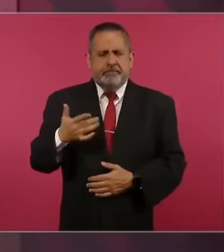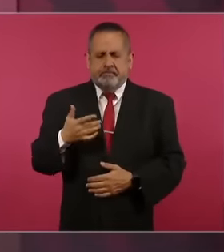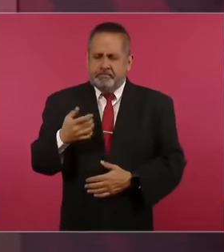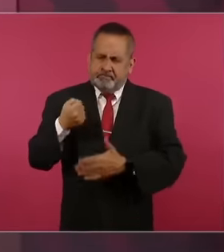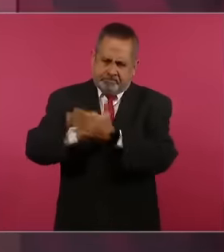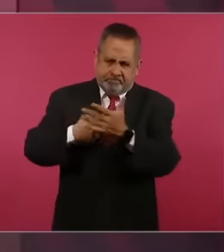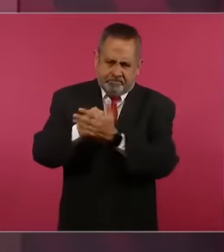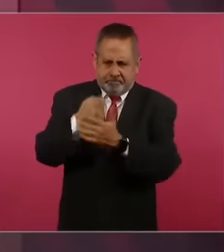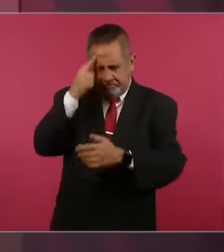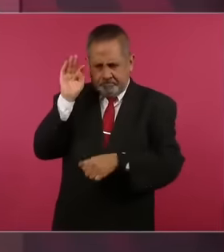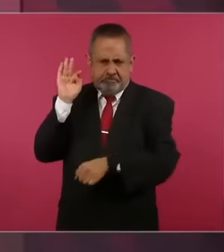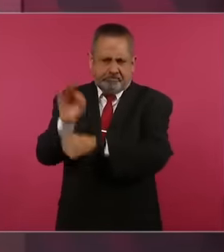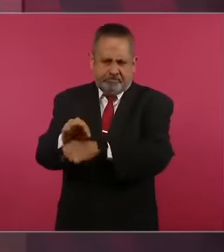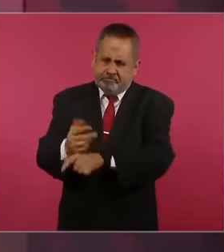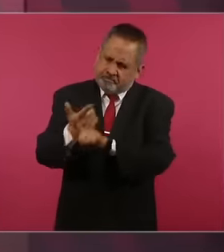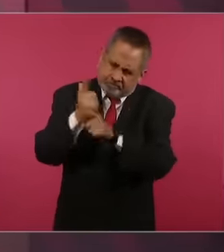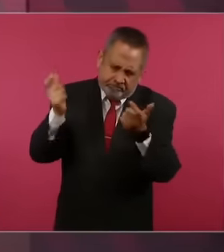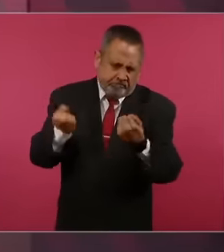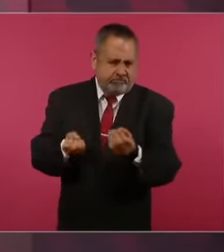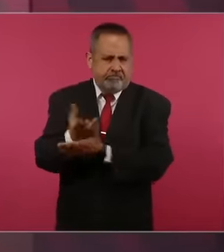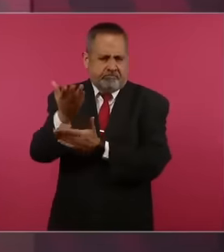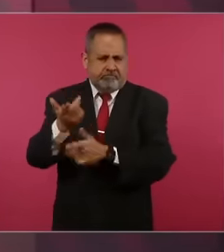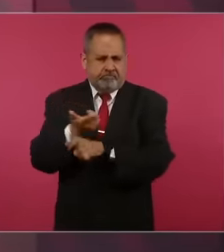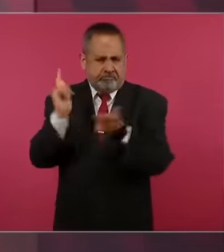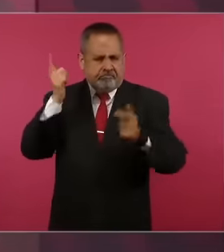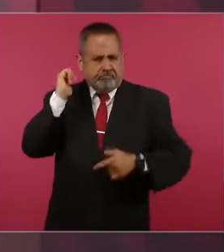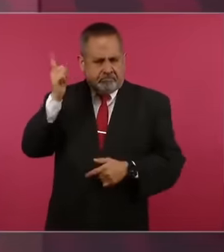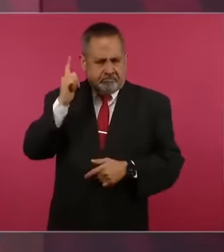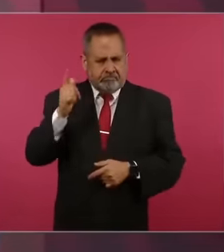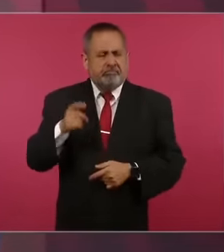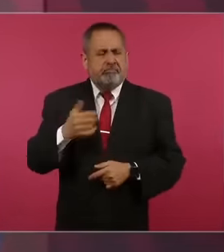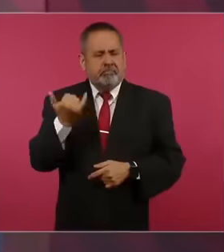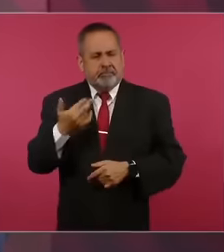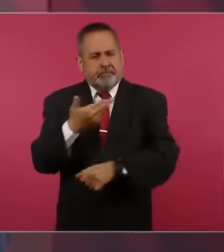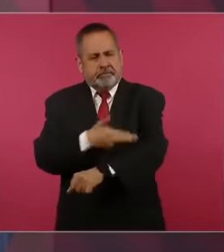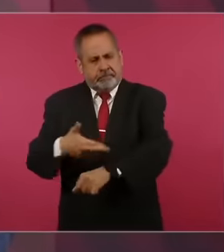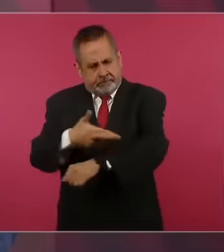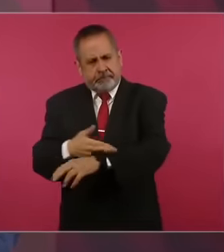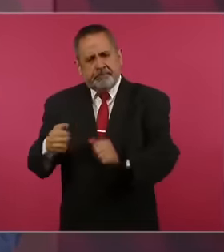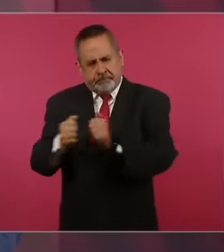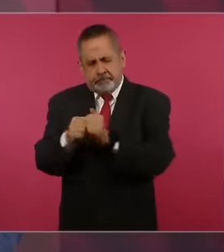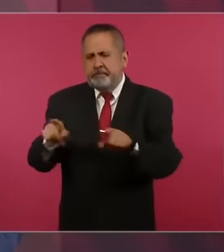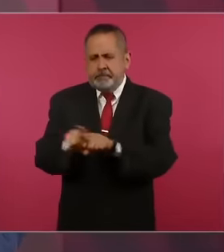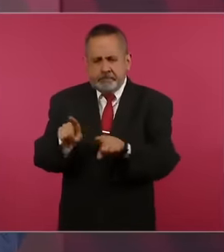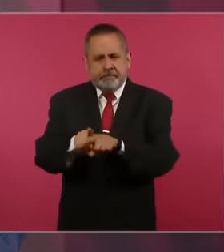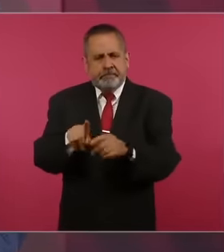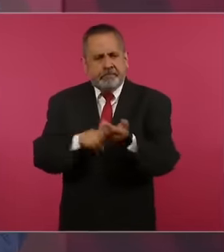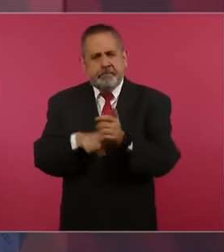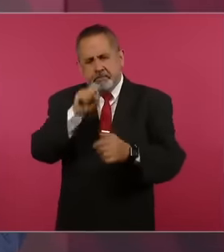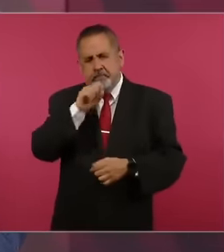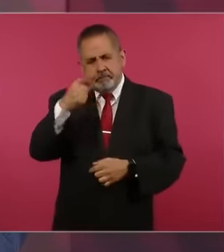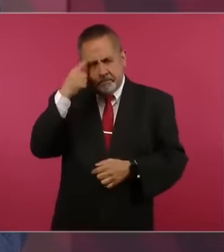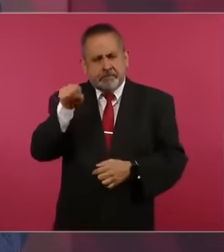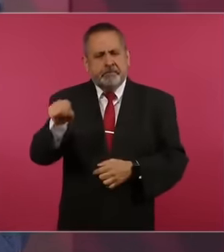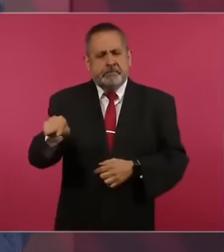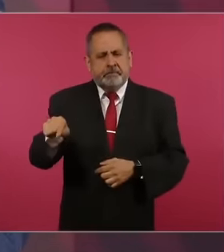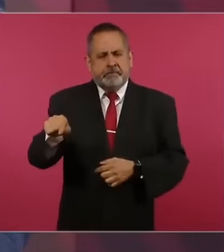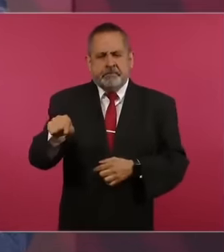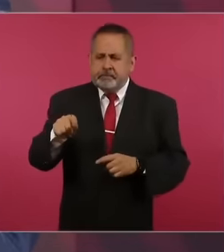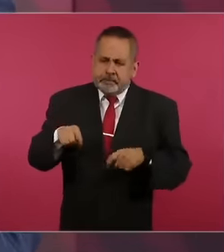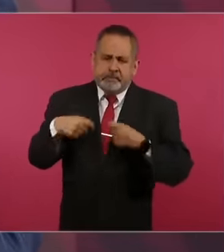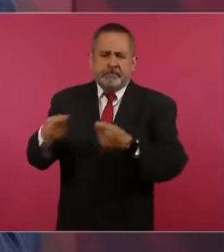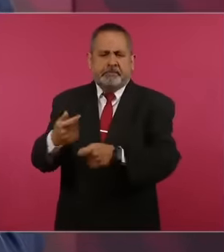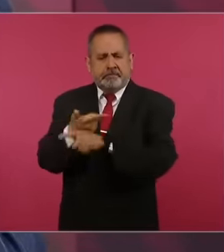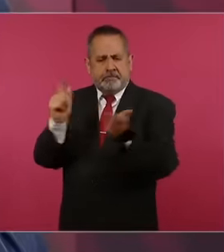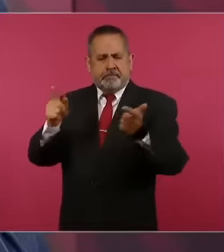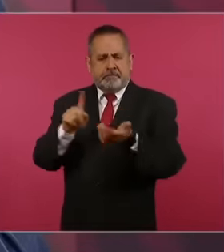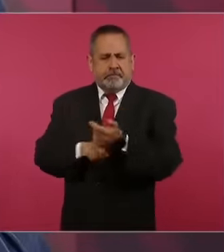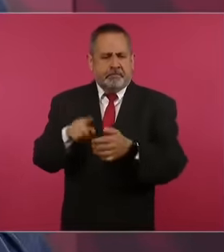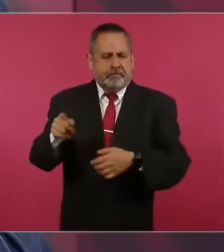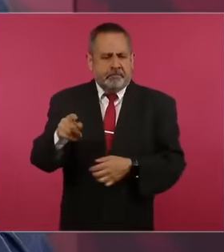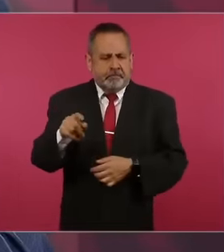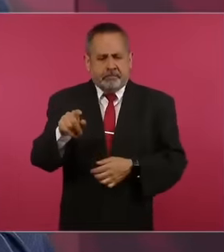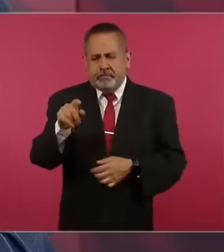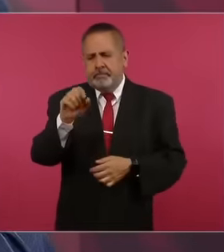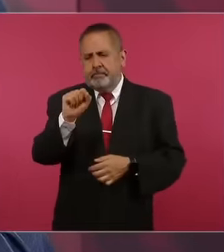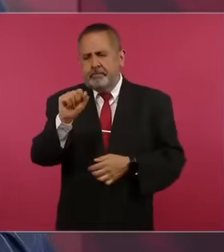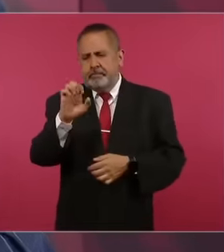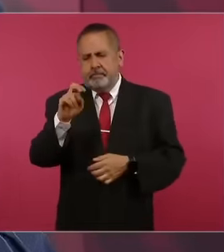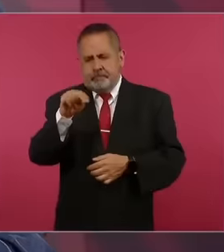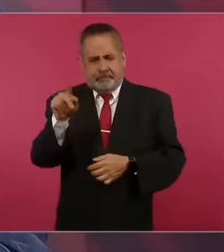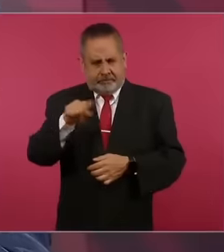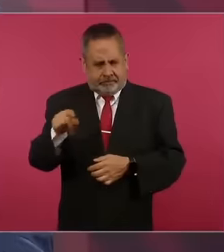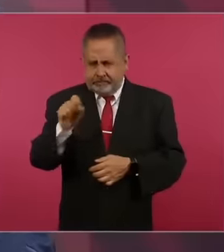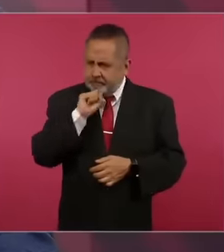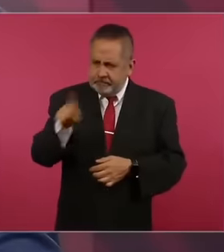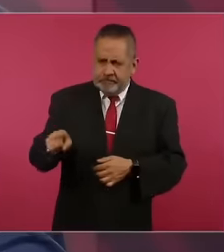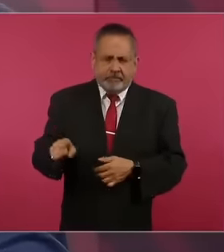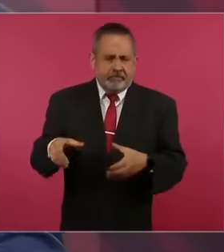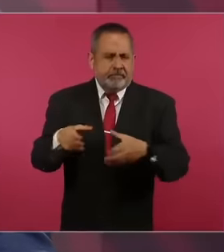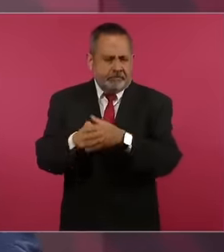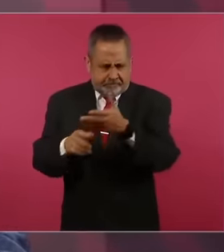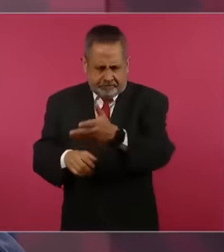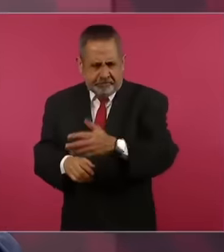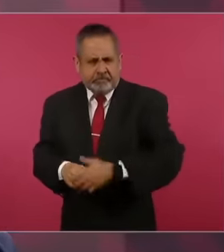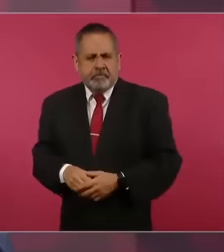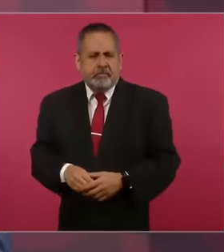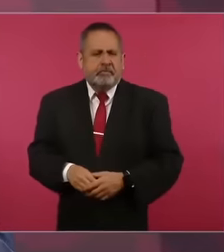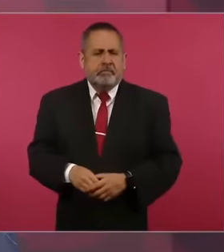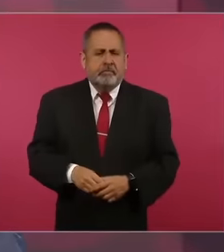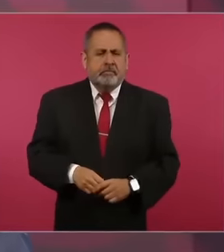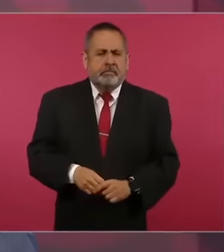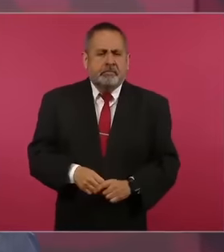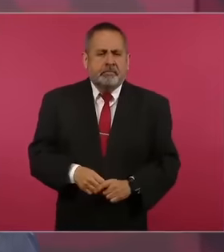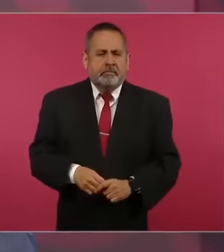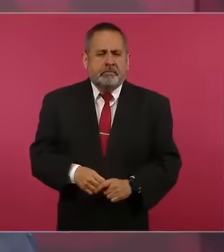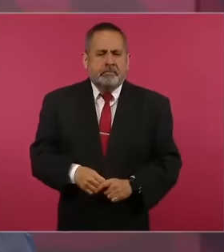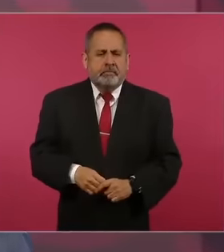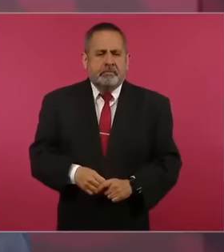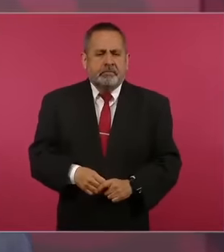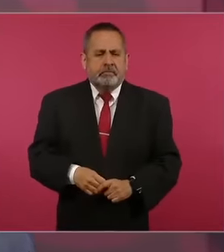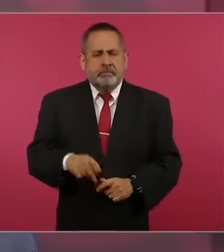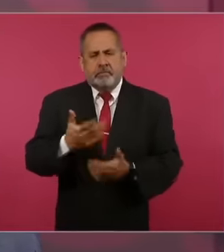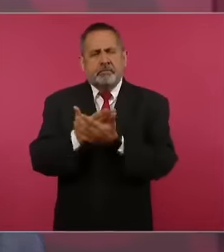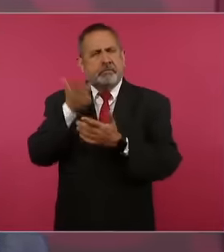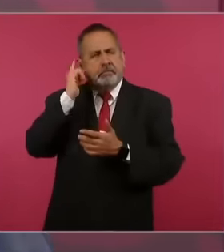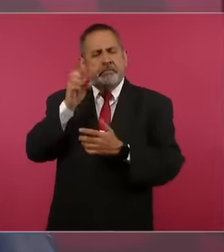freedom, as we are doing so that Sanchez can be given his freedom, and I am hopeful